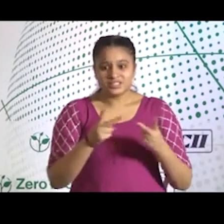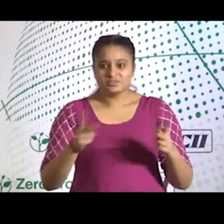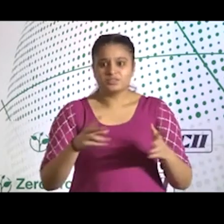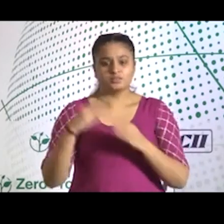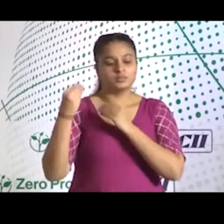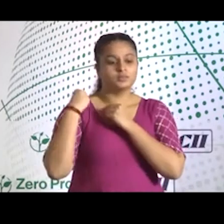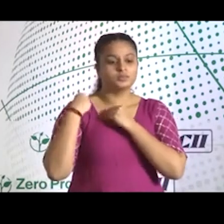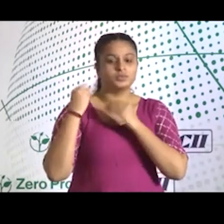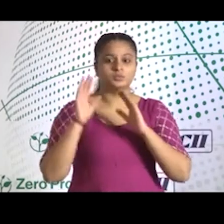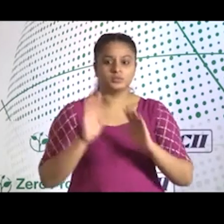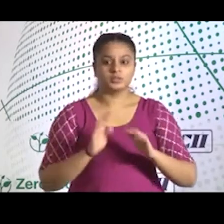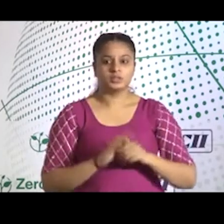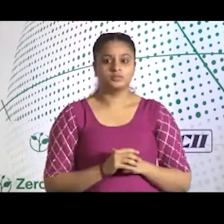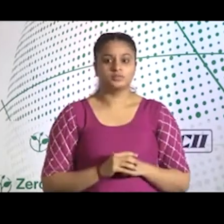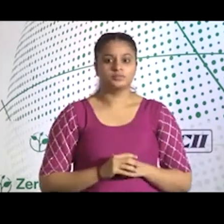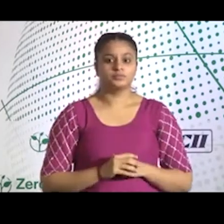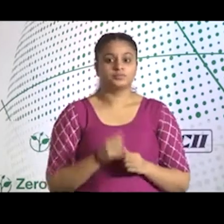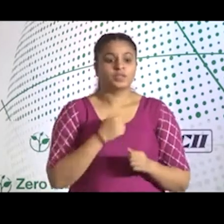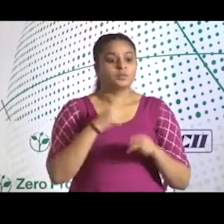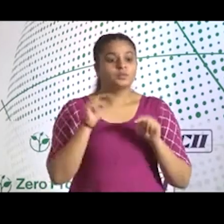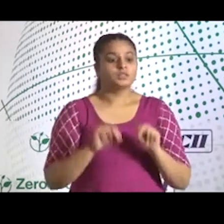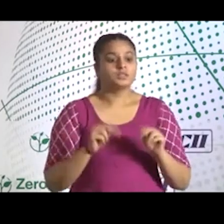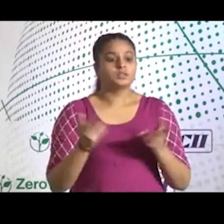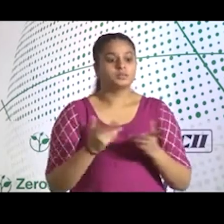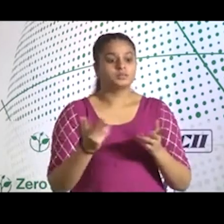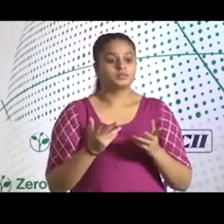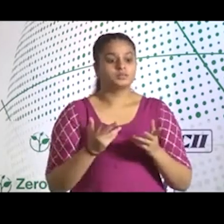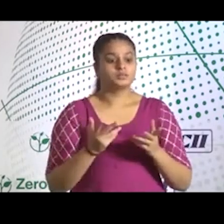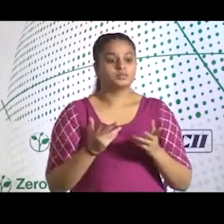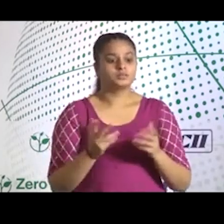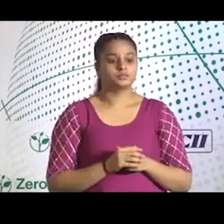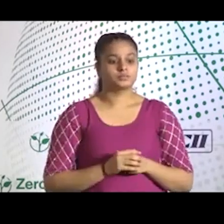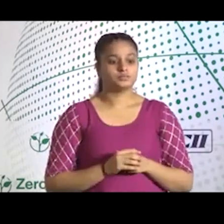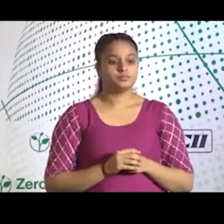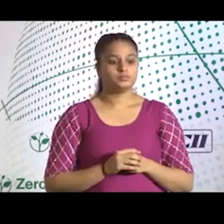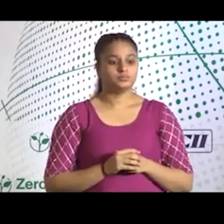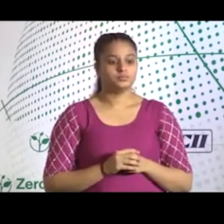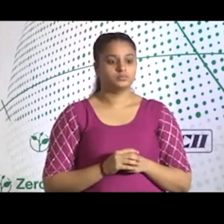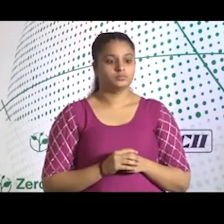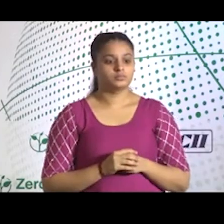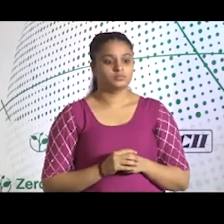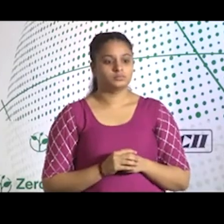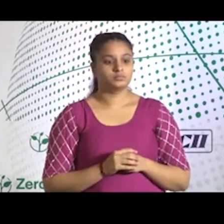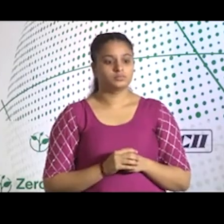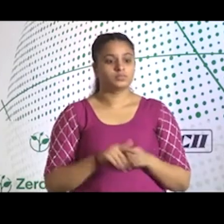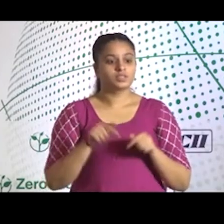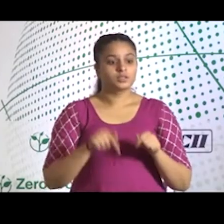One is we do need to serve the people that are using our platforms. And the second is that we need to make Google